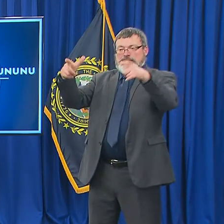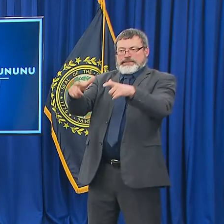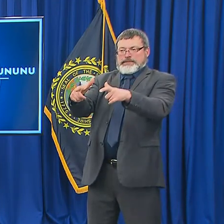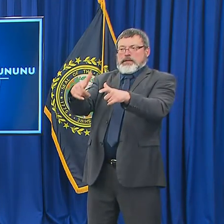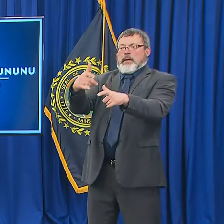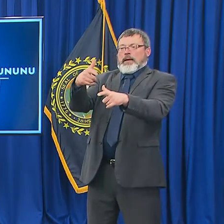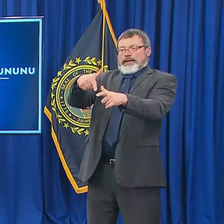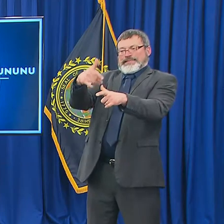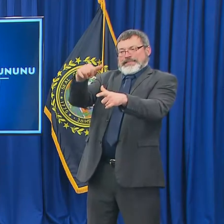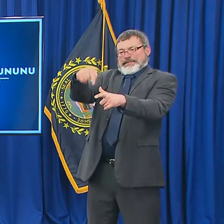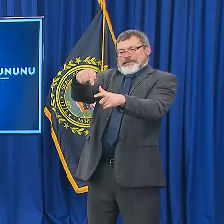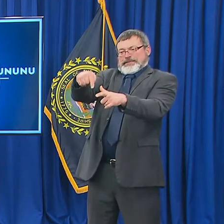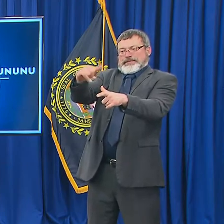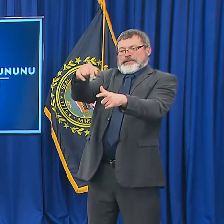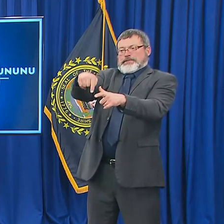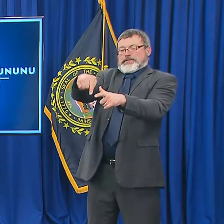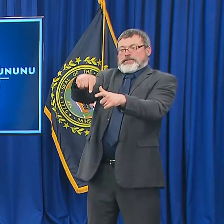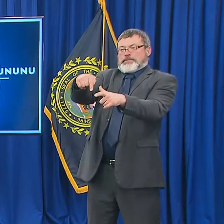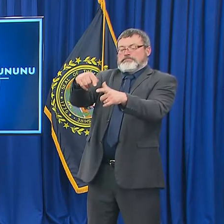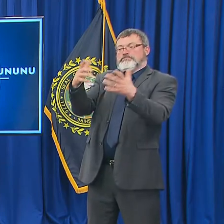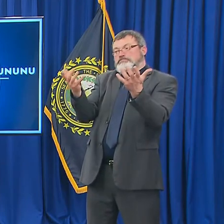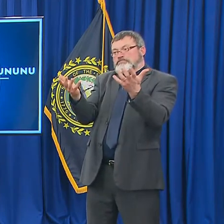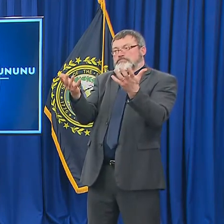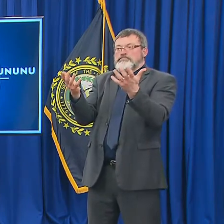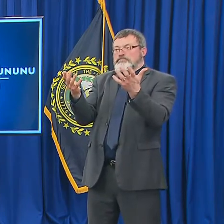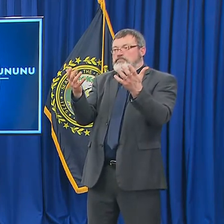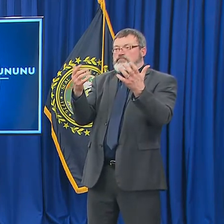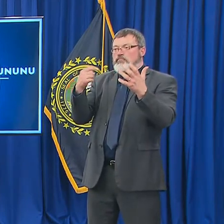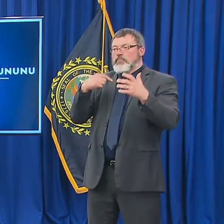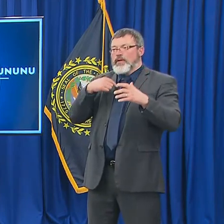But again, we're working with them as individuals